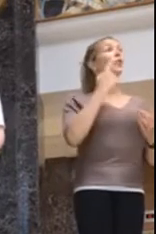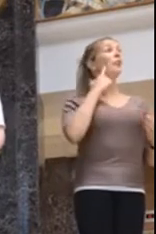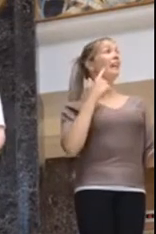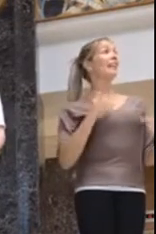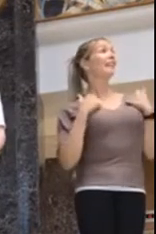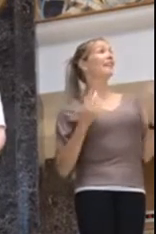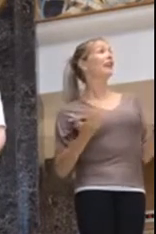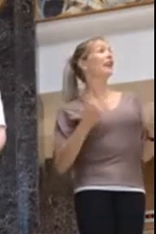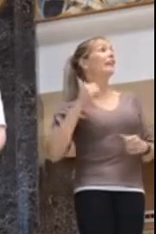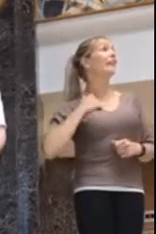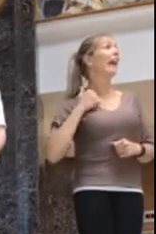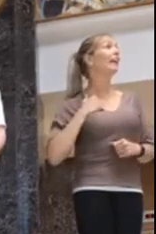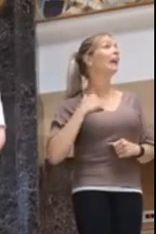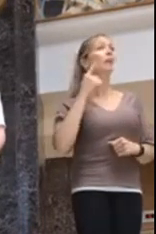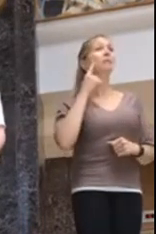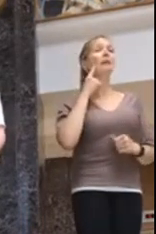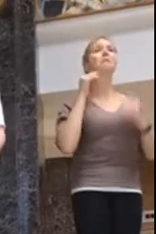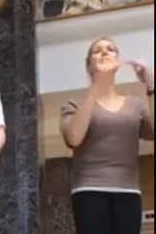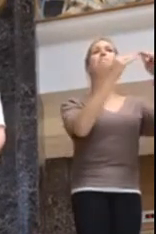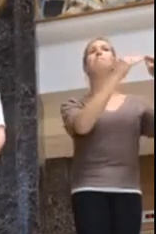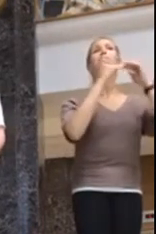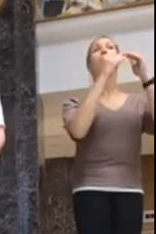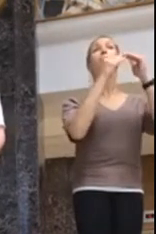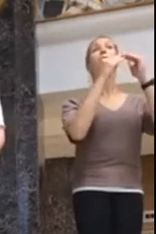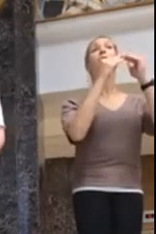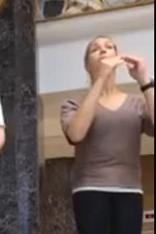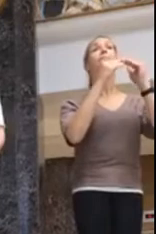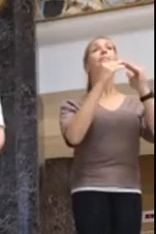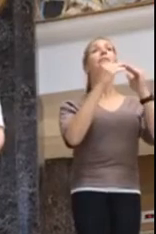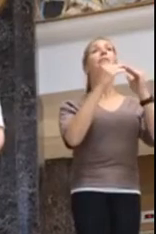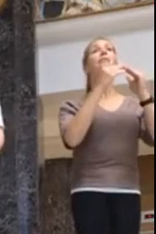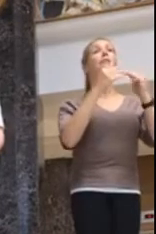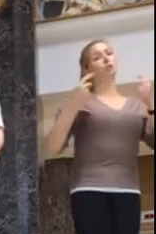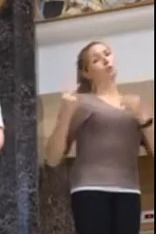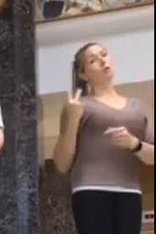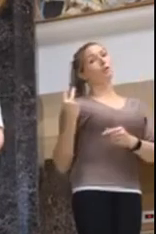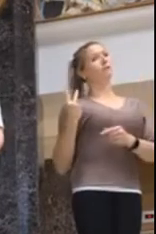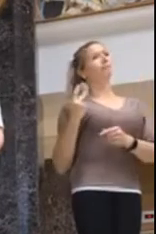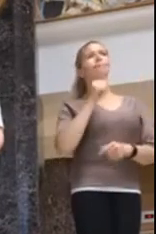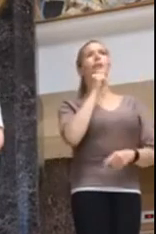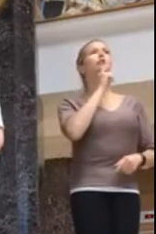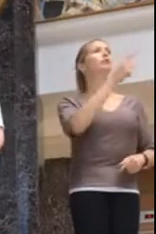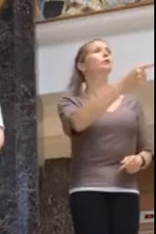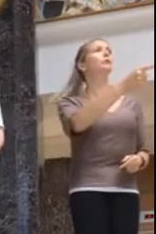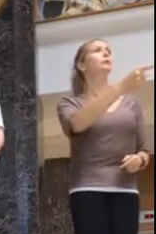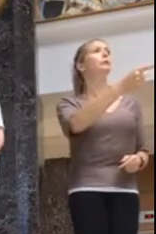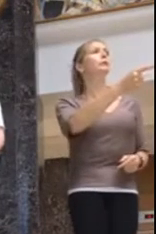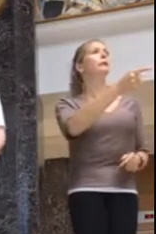but that's what we had to do. As my wife just mentioned, Carter when he started kindergarten